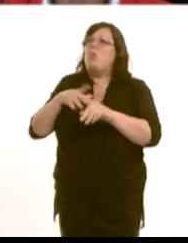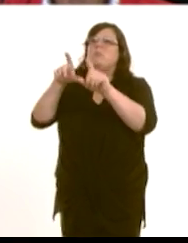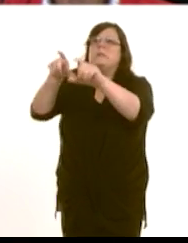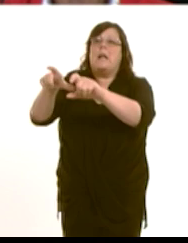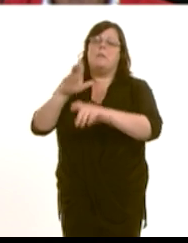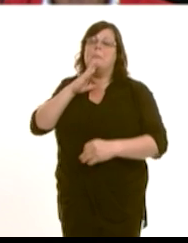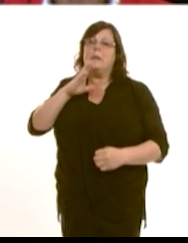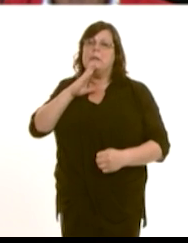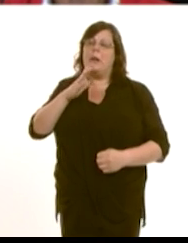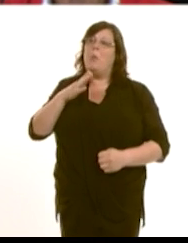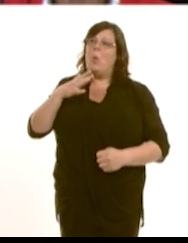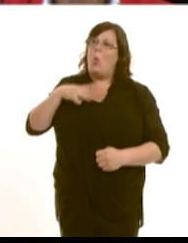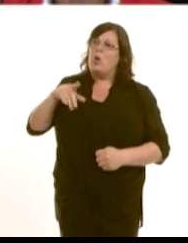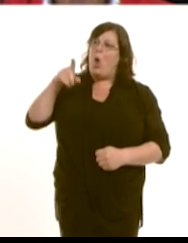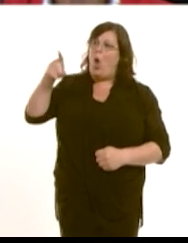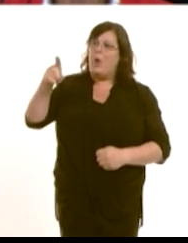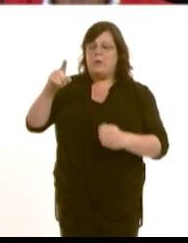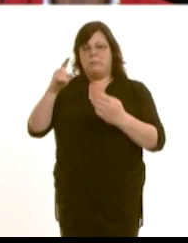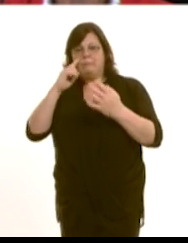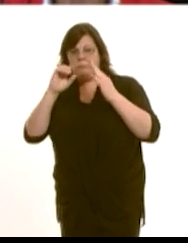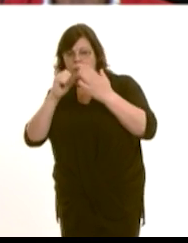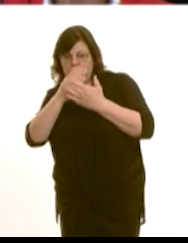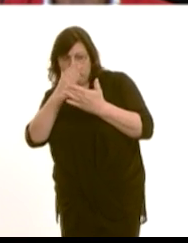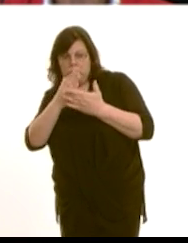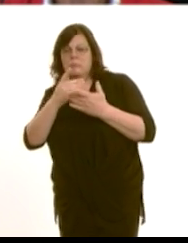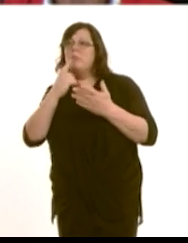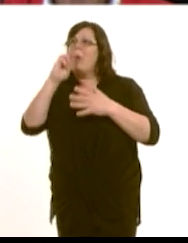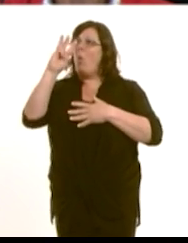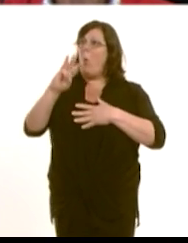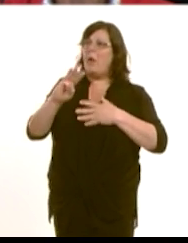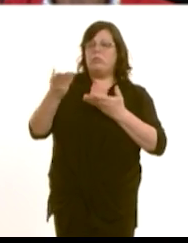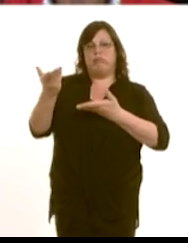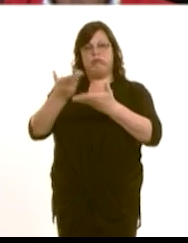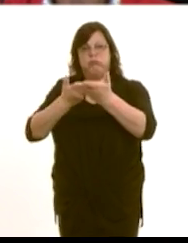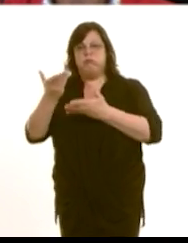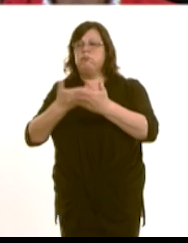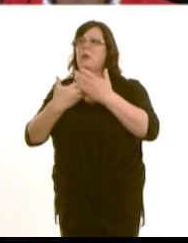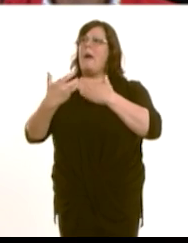We want to see an official Welsh negotiating position to be agreed by this Assembly and